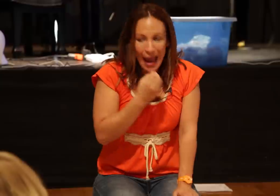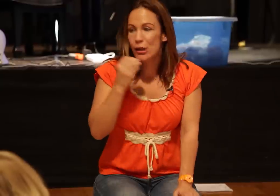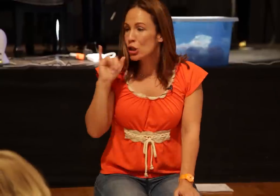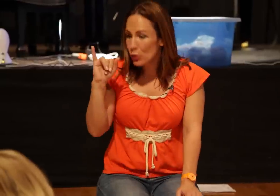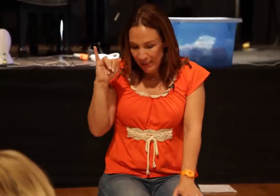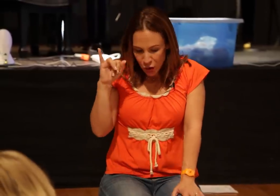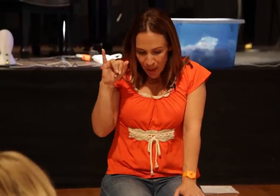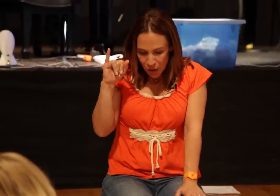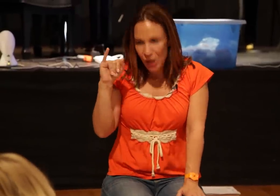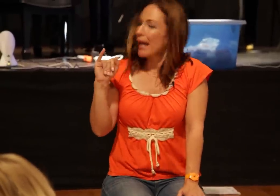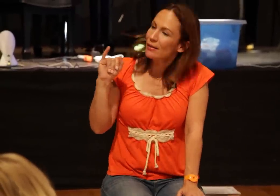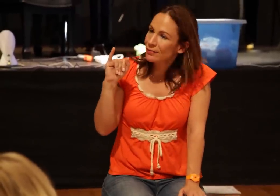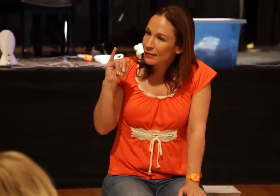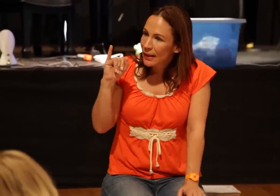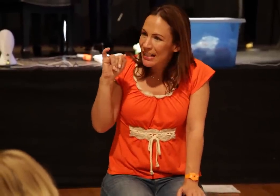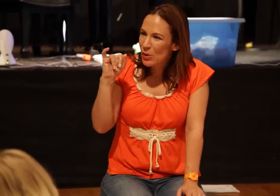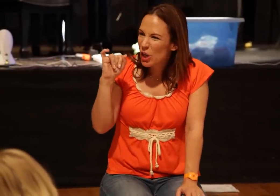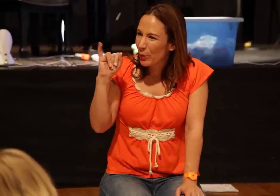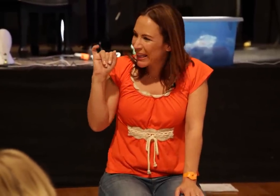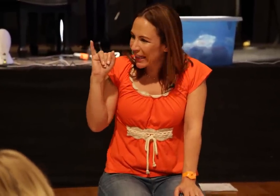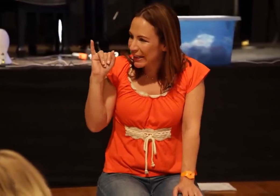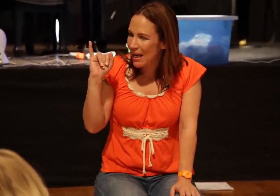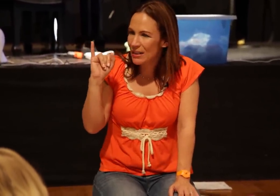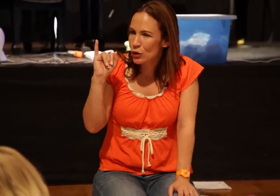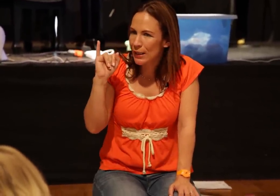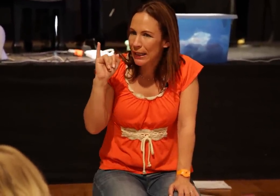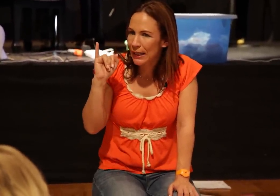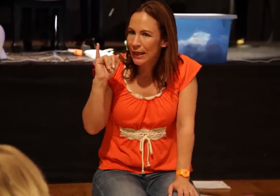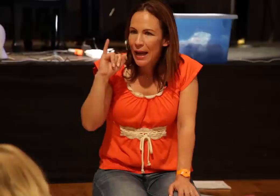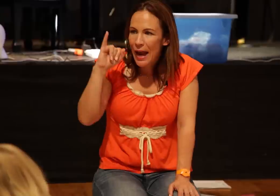And JUICE. Can you make a J? It's with your pinkie. It's kind of tricky.